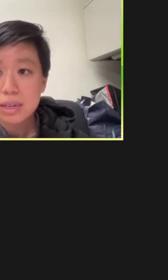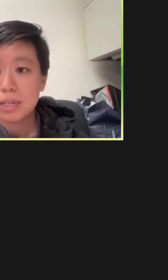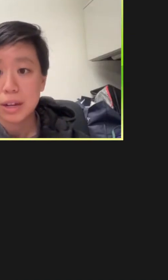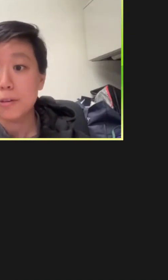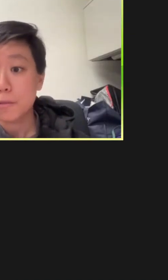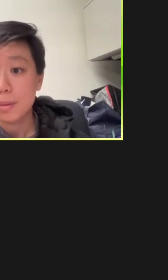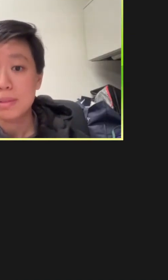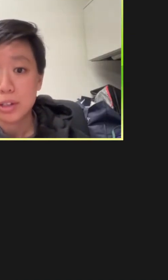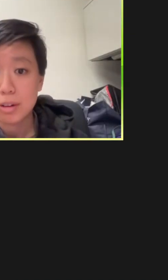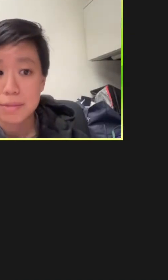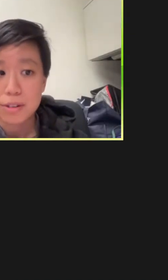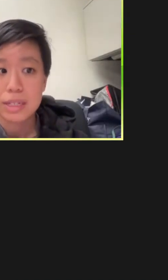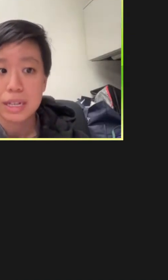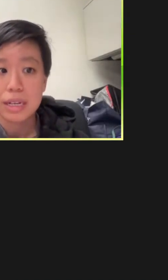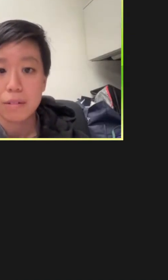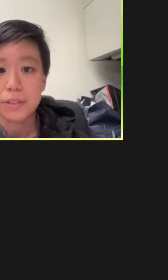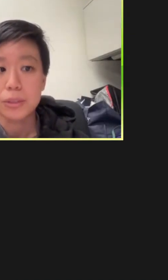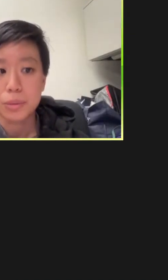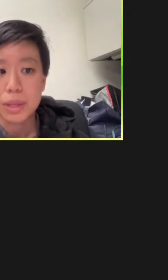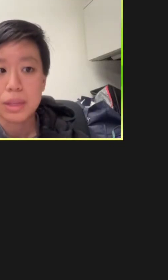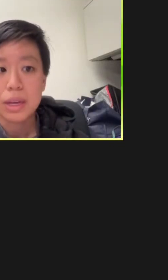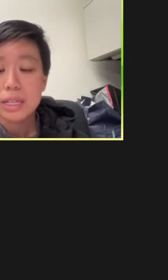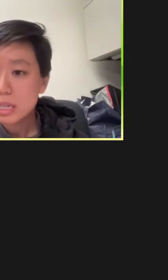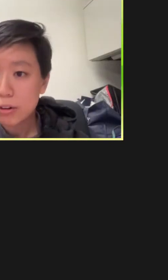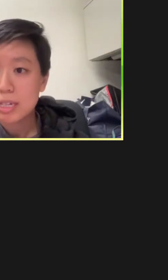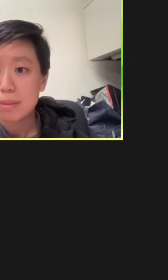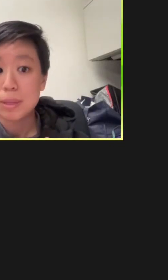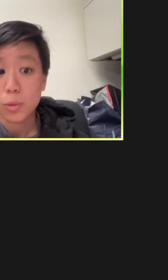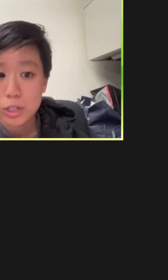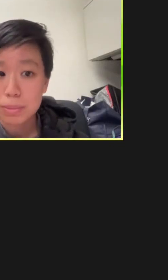and other forms of neurodiversity are filled with stereotypes and